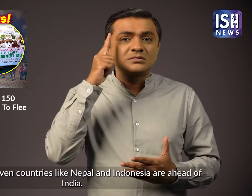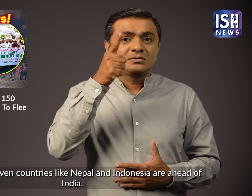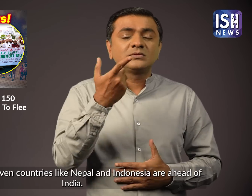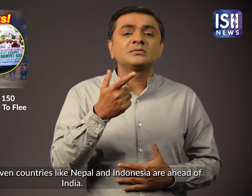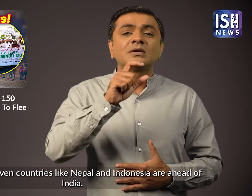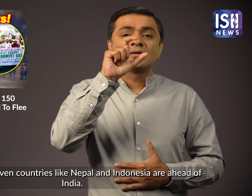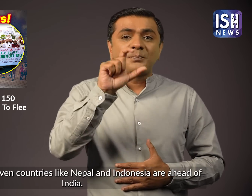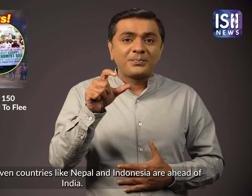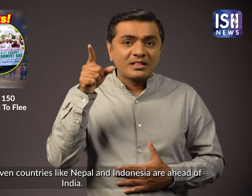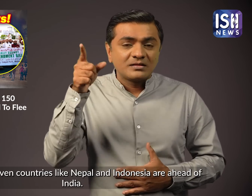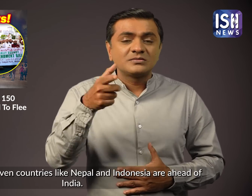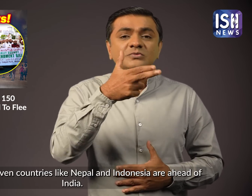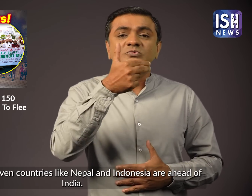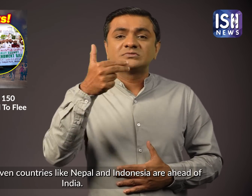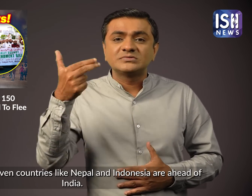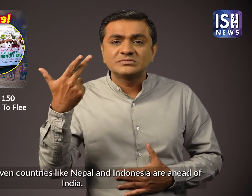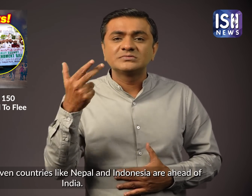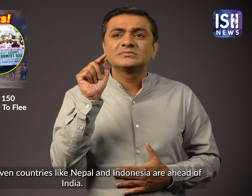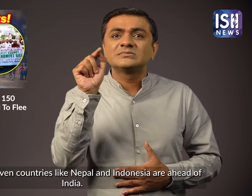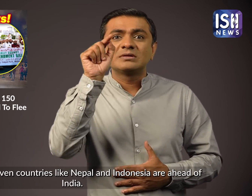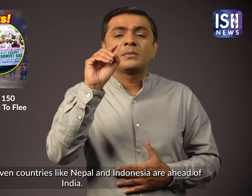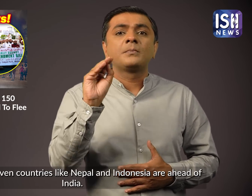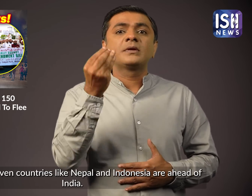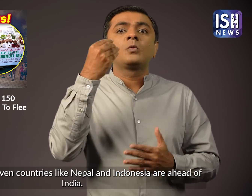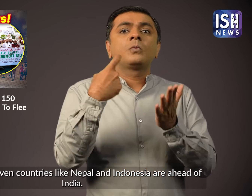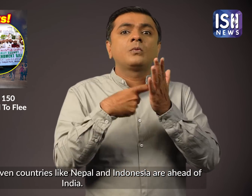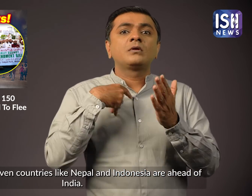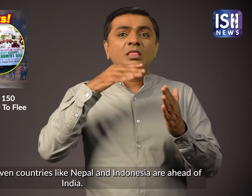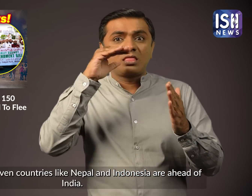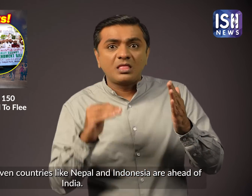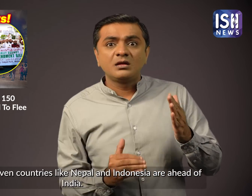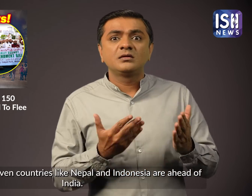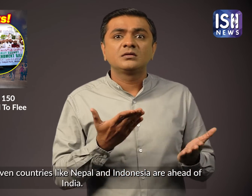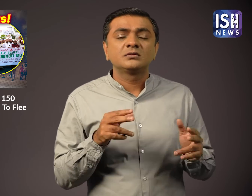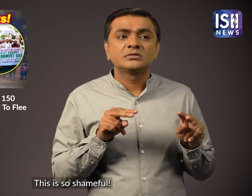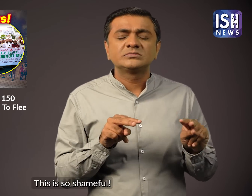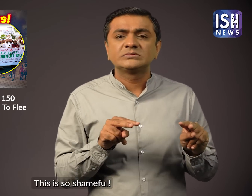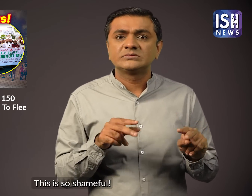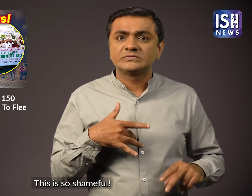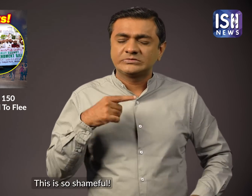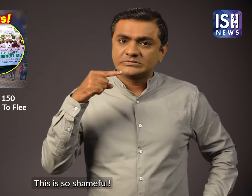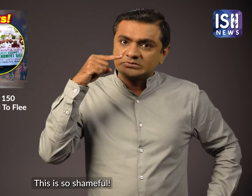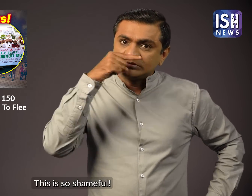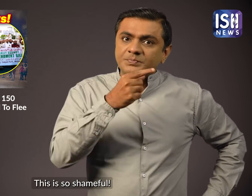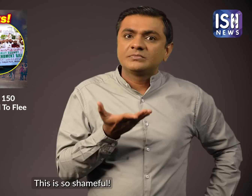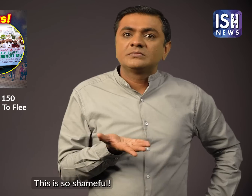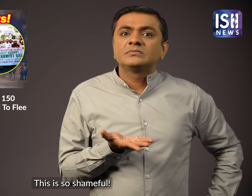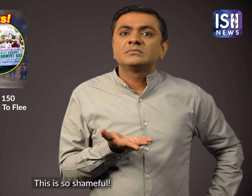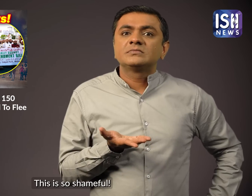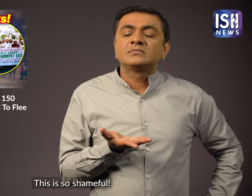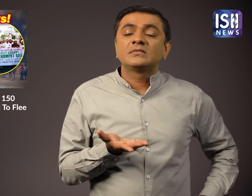Do you know, ven countries like Nepal and Indonesia are ahead of India. This is so shameful!